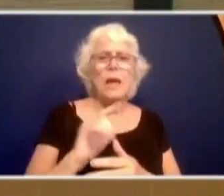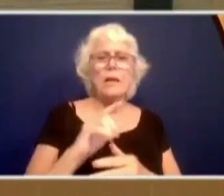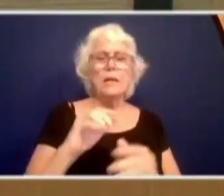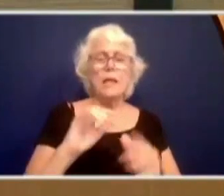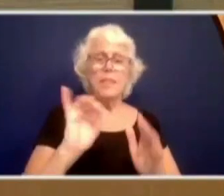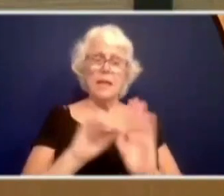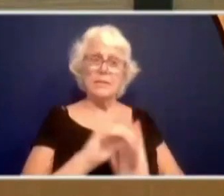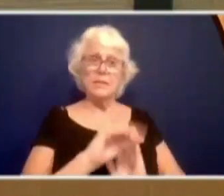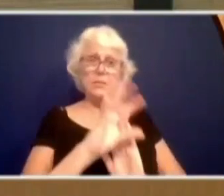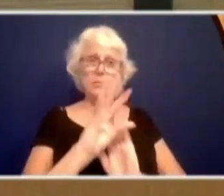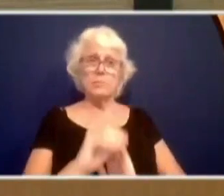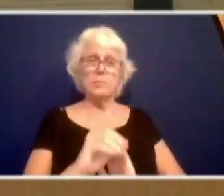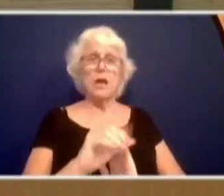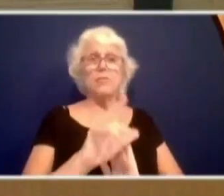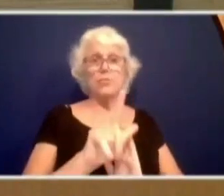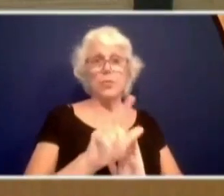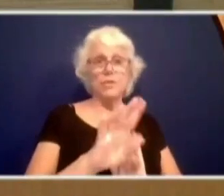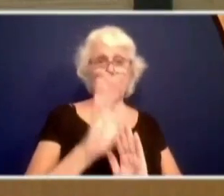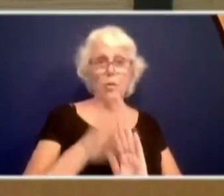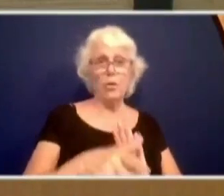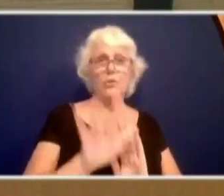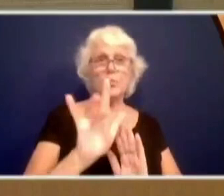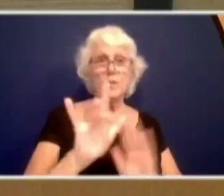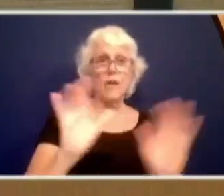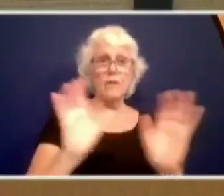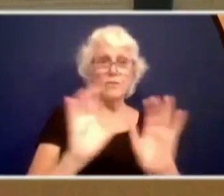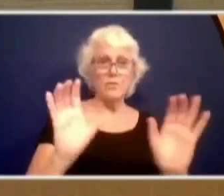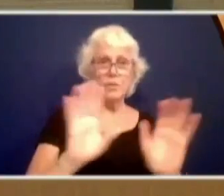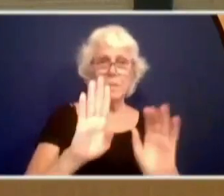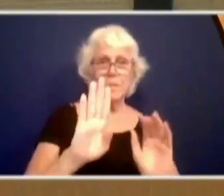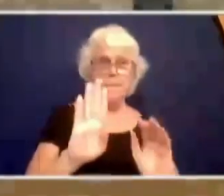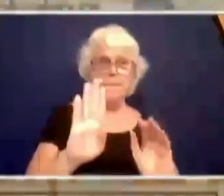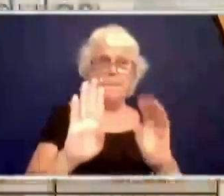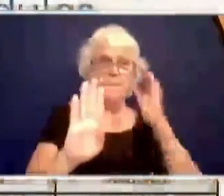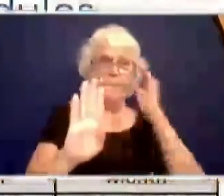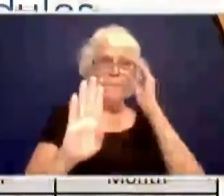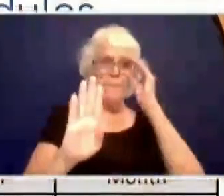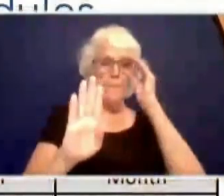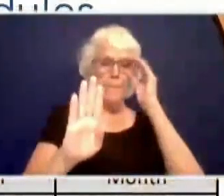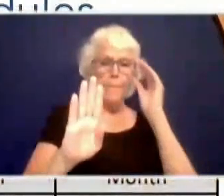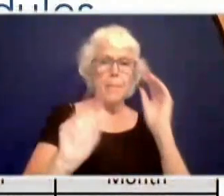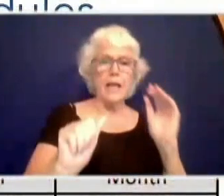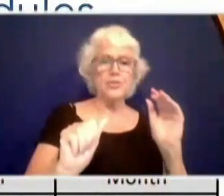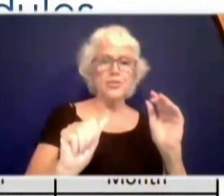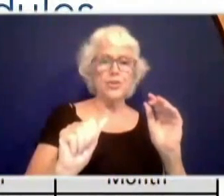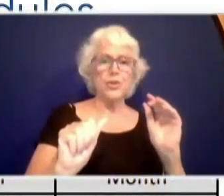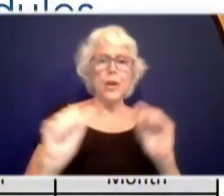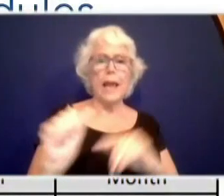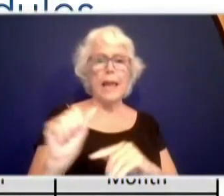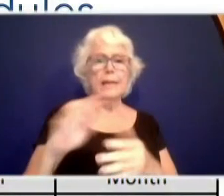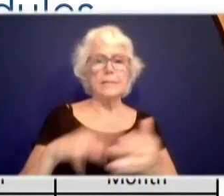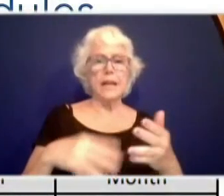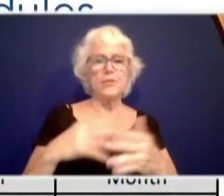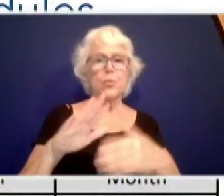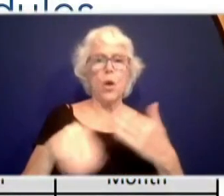25 certified bachelor Ache. All of the schedules are available on our district website.